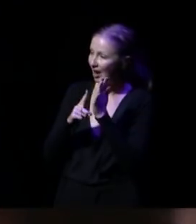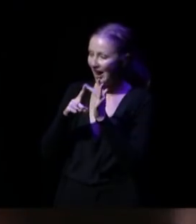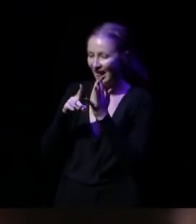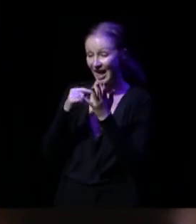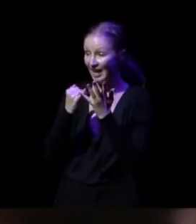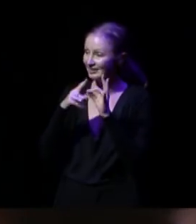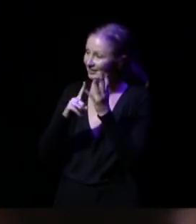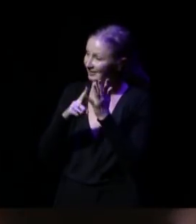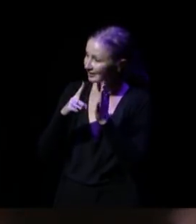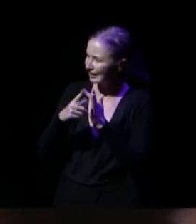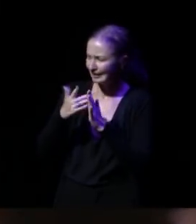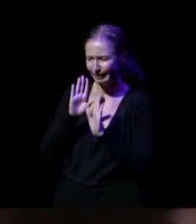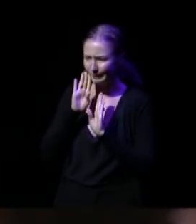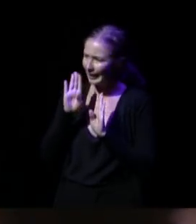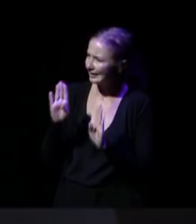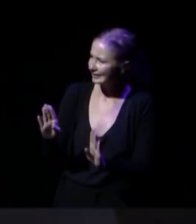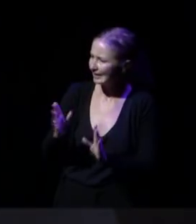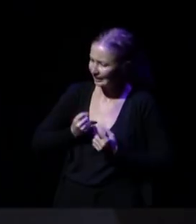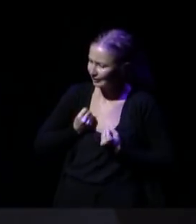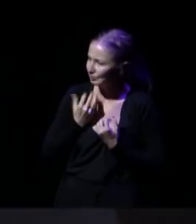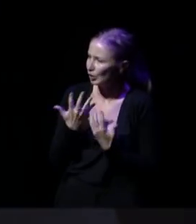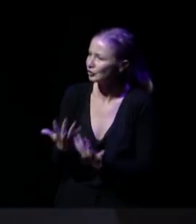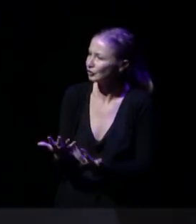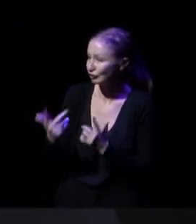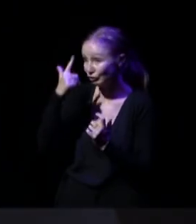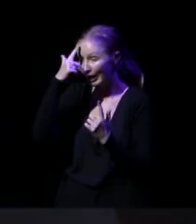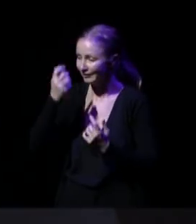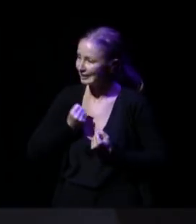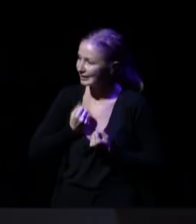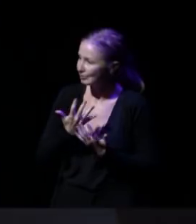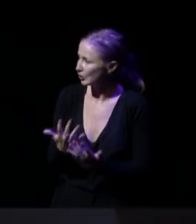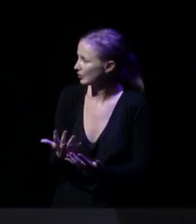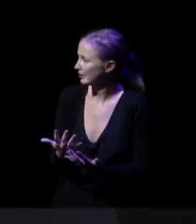creative expression. What do I think about nude bodies in public?